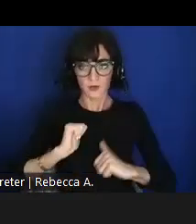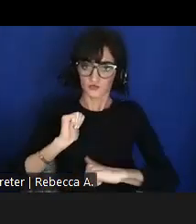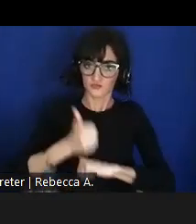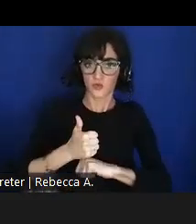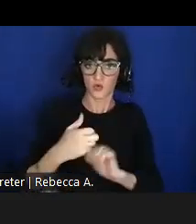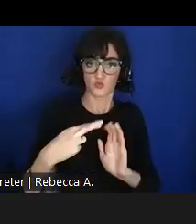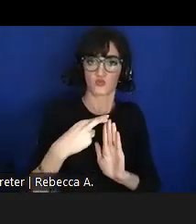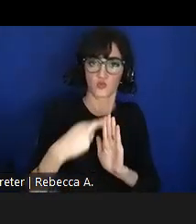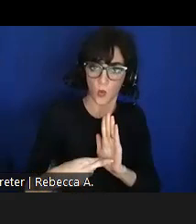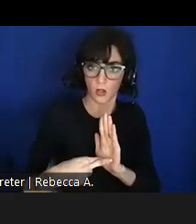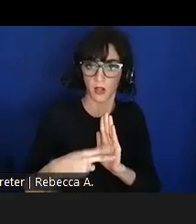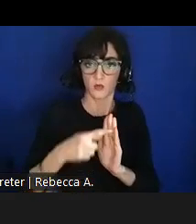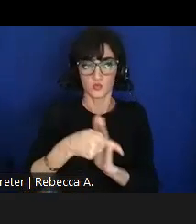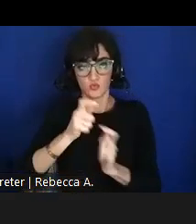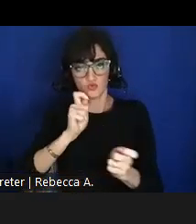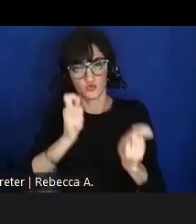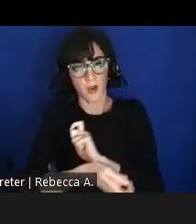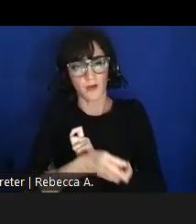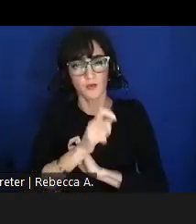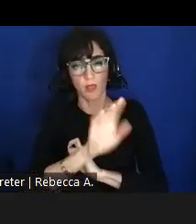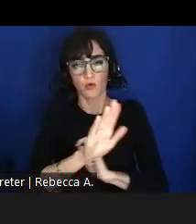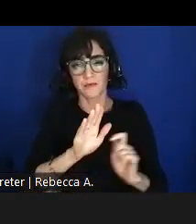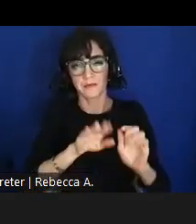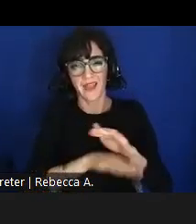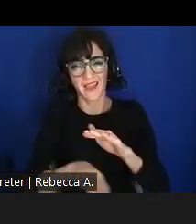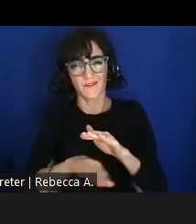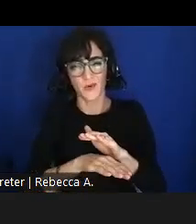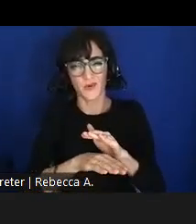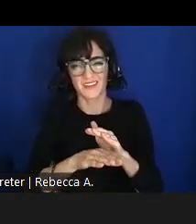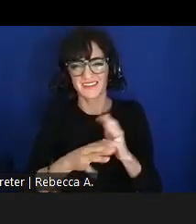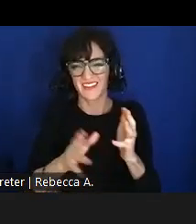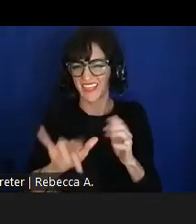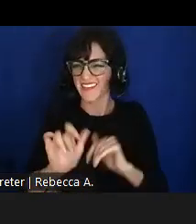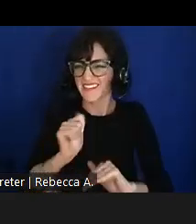when they're in this place then it's really setting somebody up for failure and instead